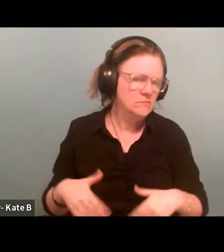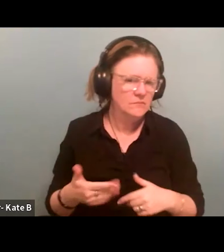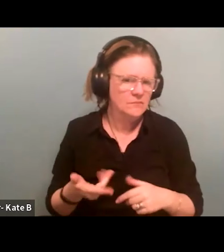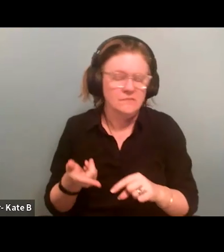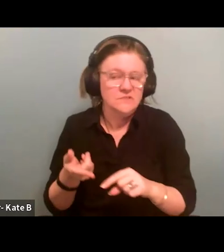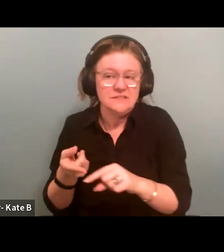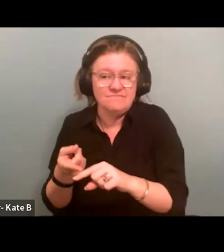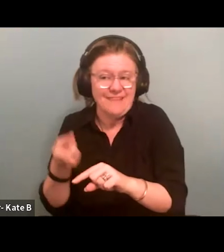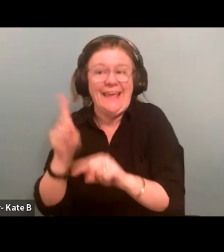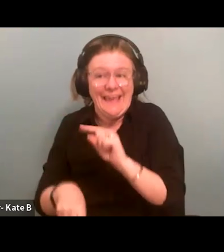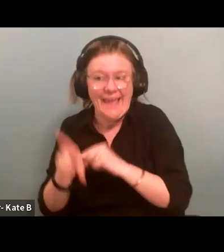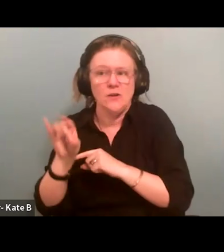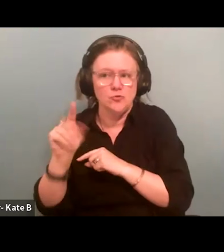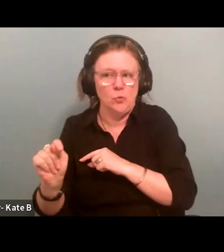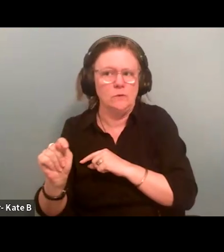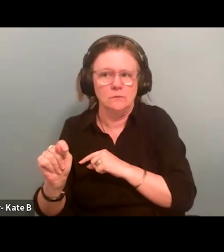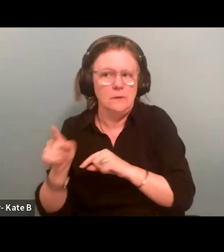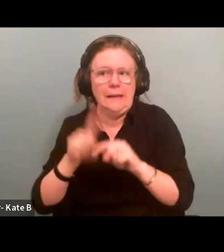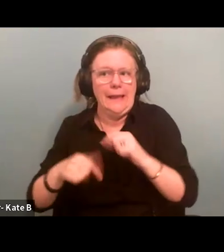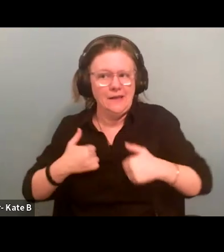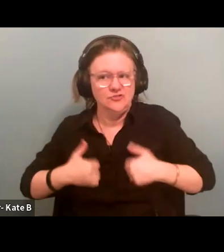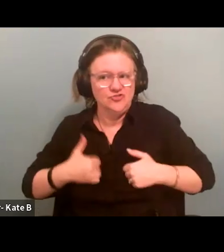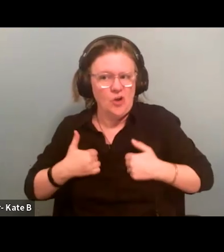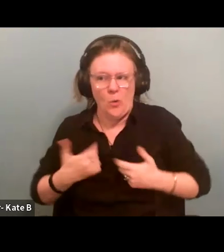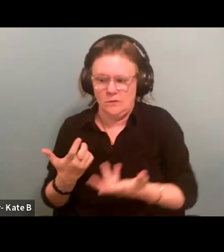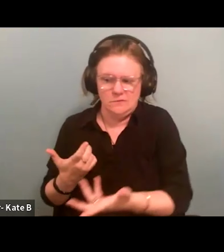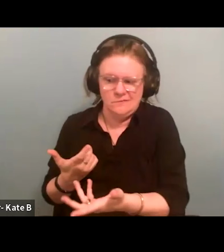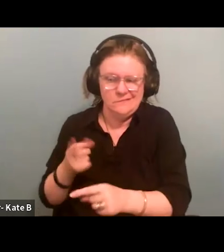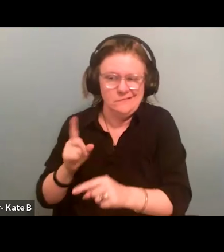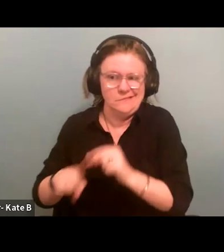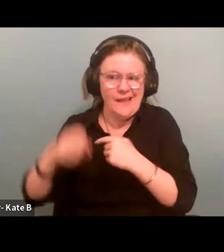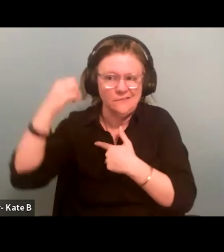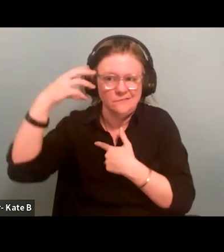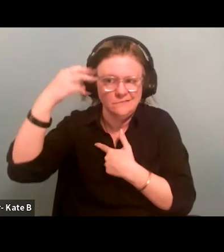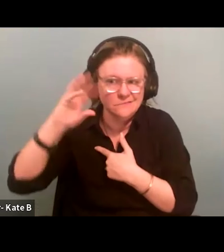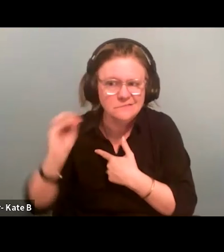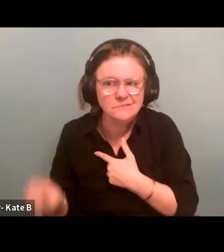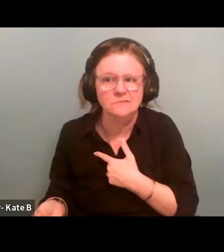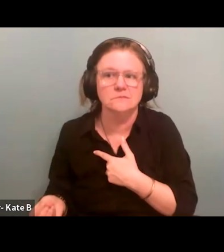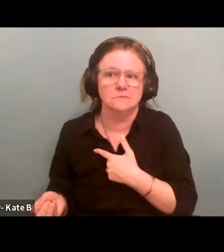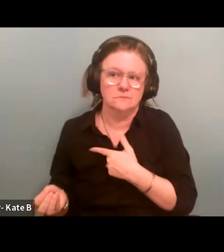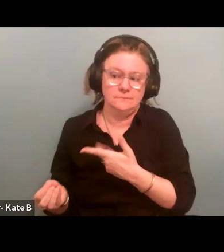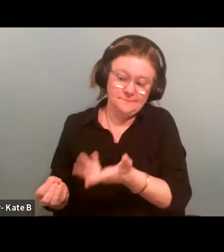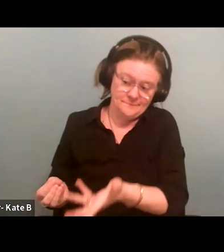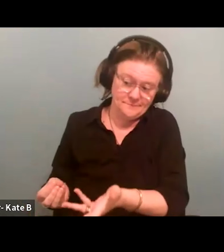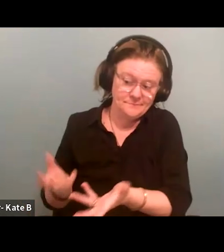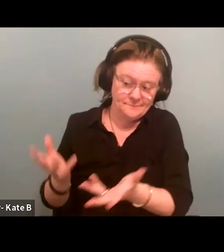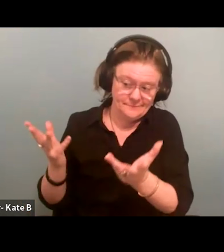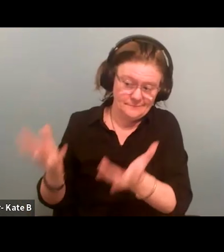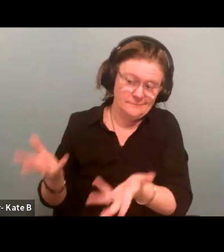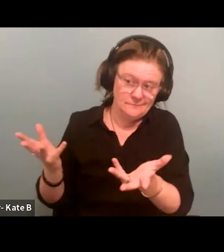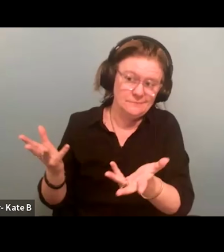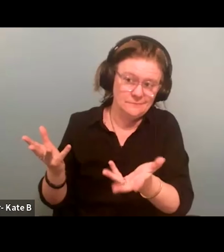to take baths or be safe anymore to take a bath. And the older adult, other people